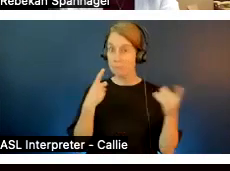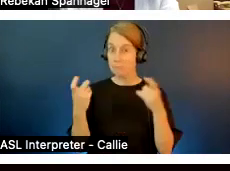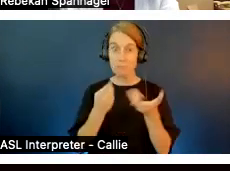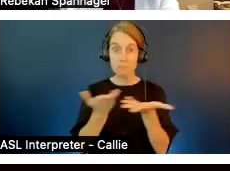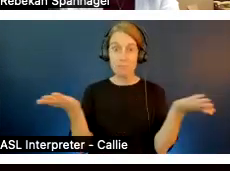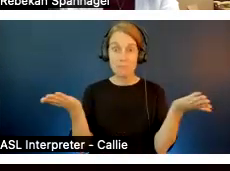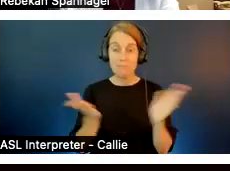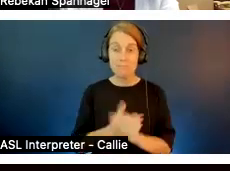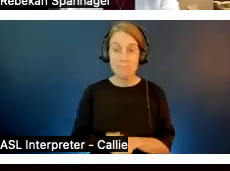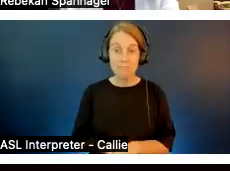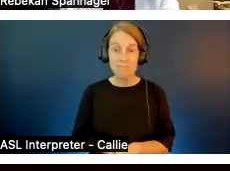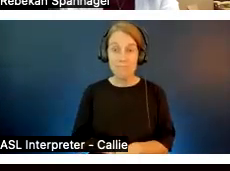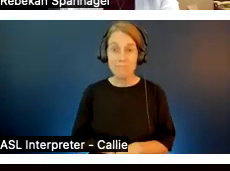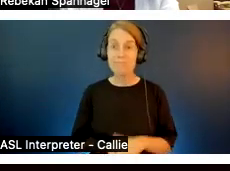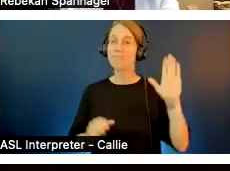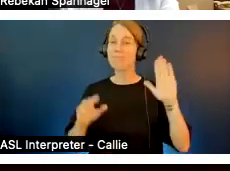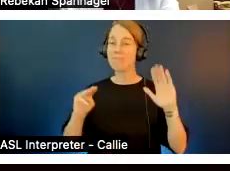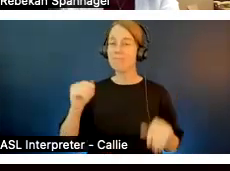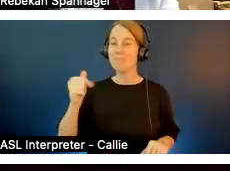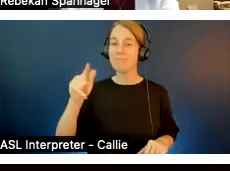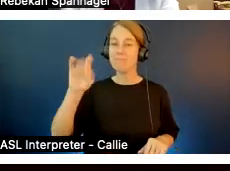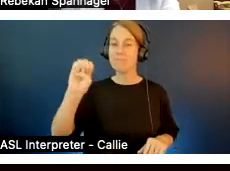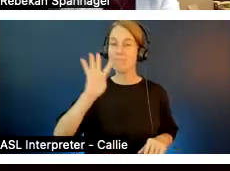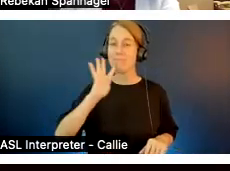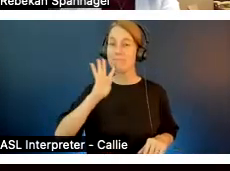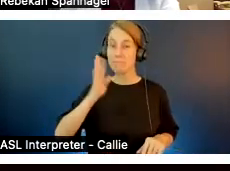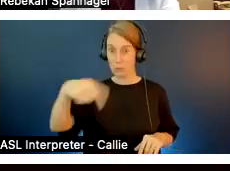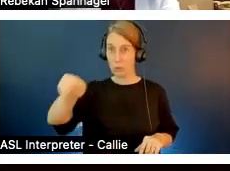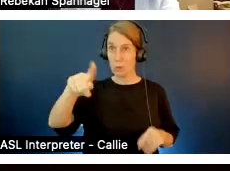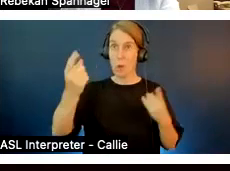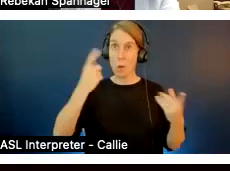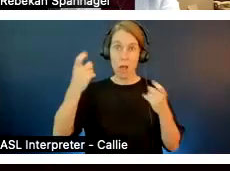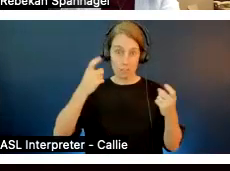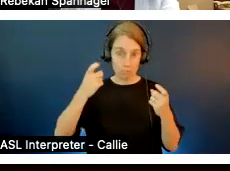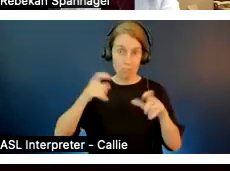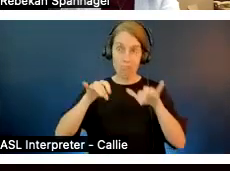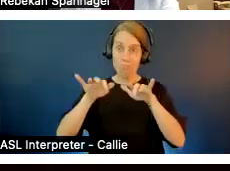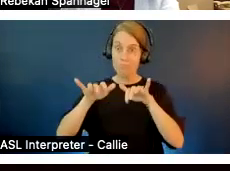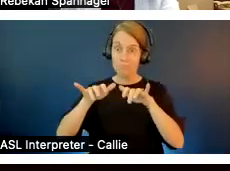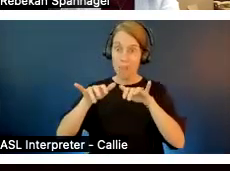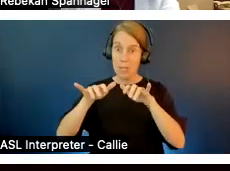[maggie] all right so if you have a question today um you can type it into the chat box or